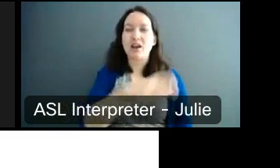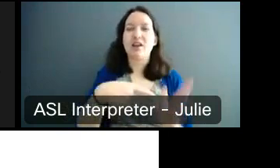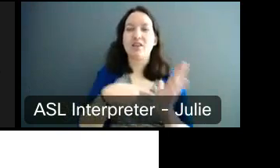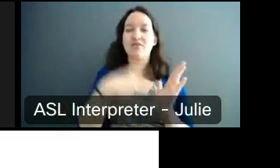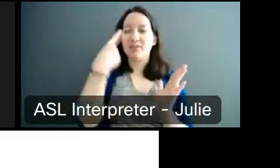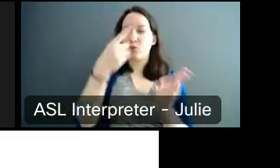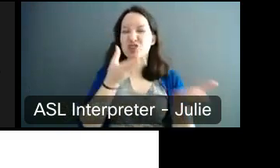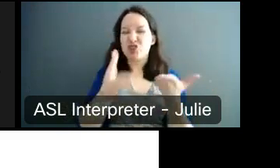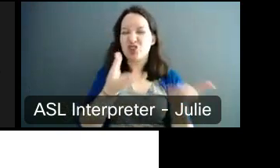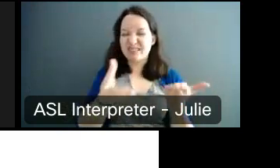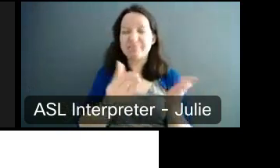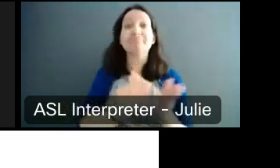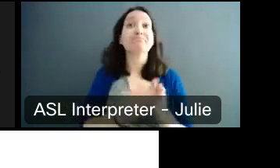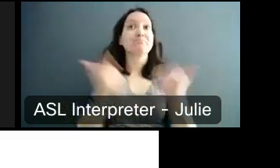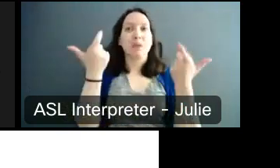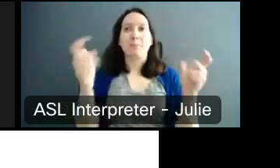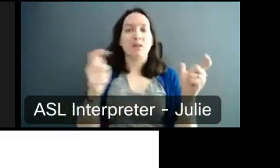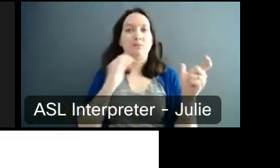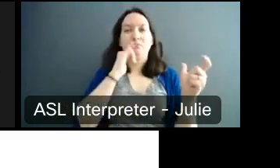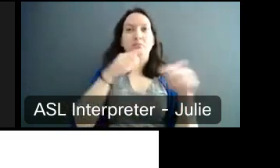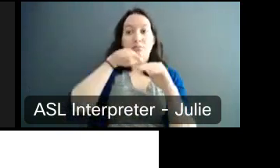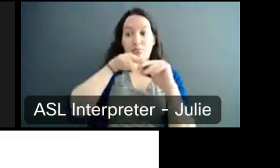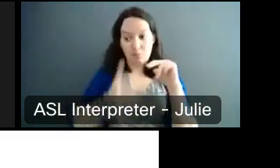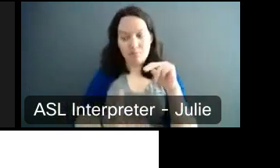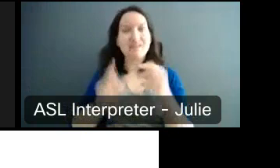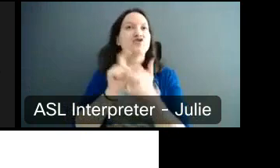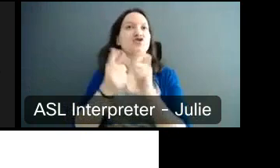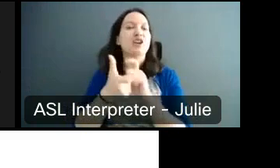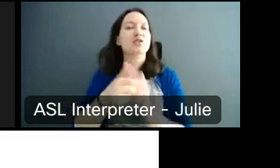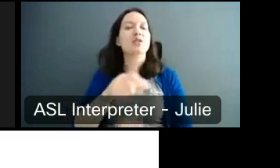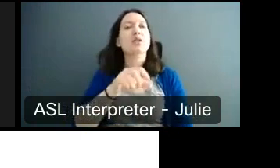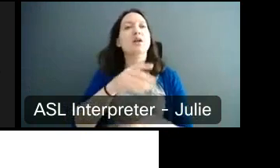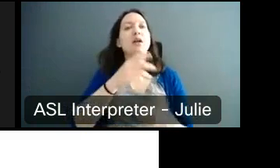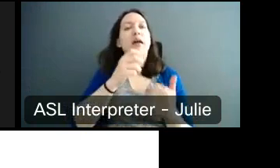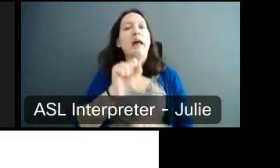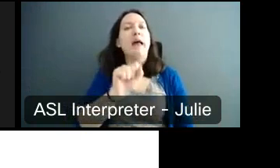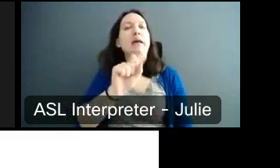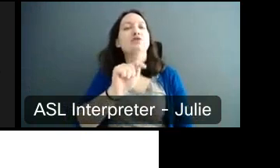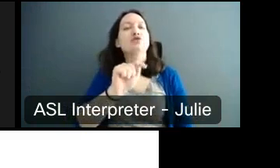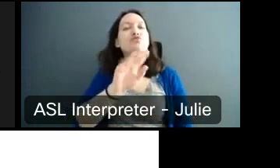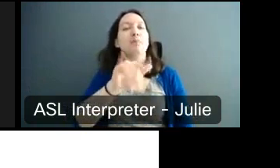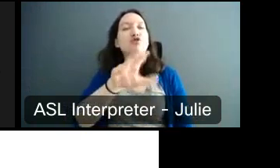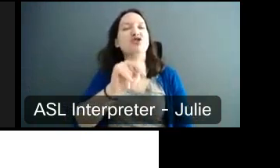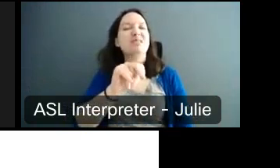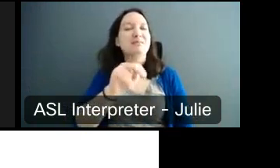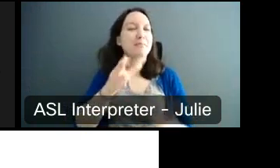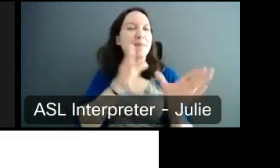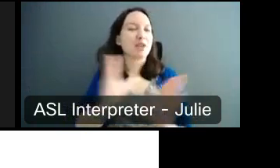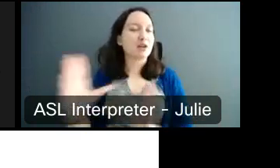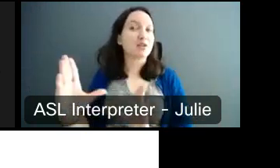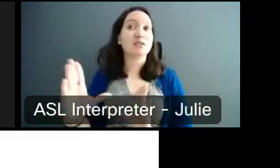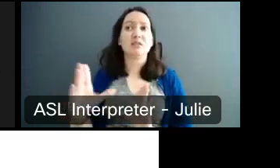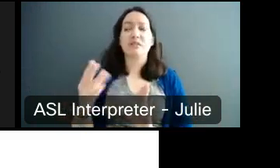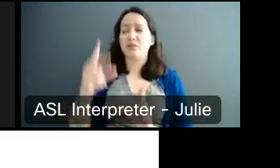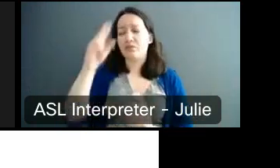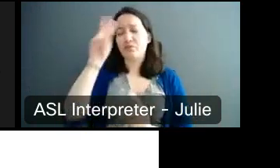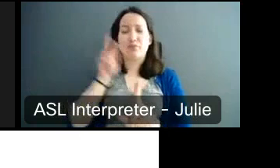the big dip in that history was the change in the attribution methodology. Is obviously from the retrospective to the prospective. prospective